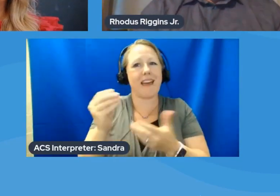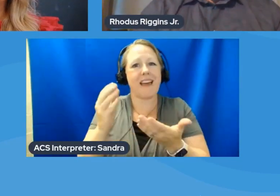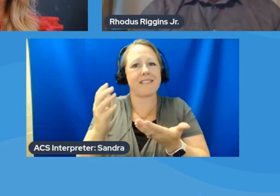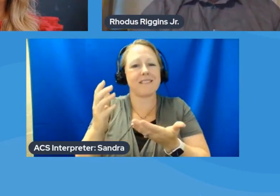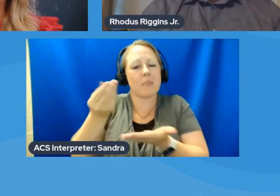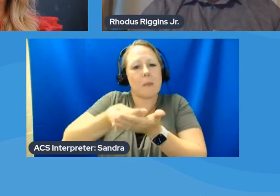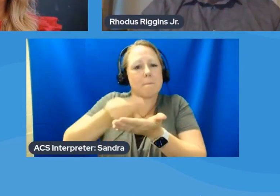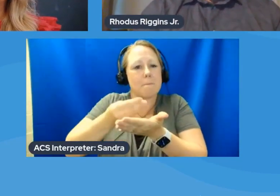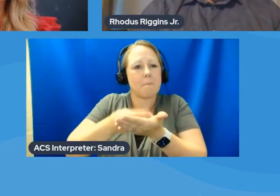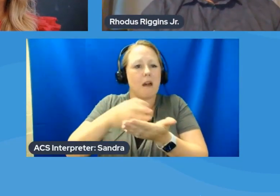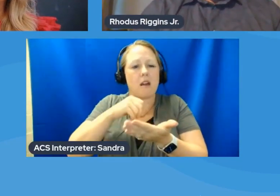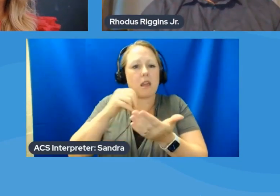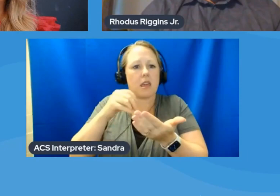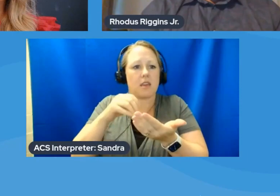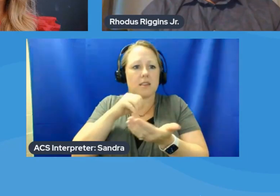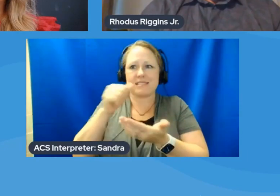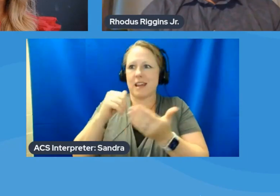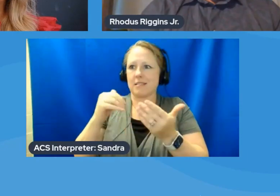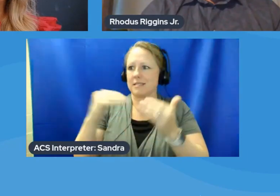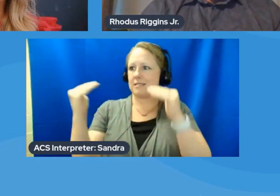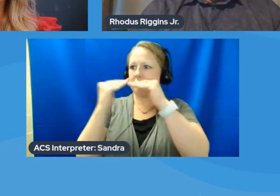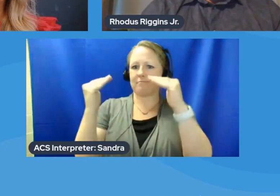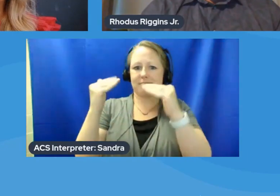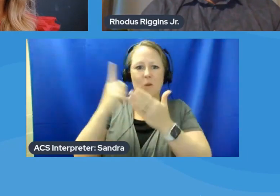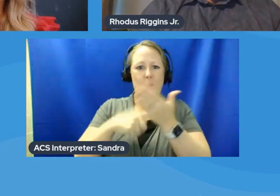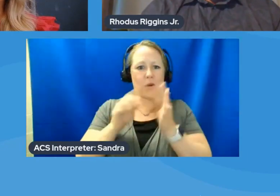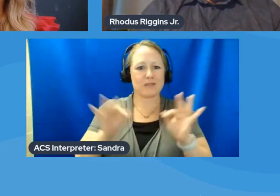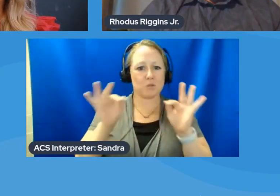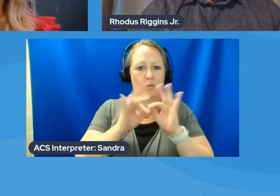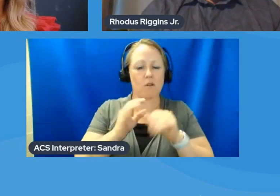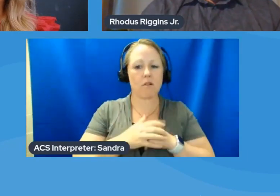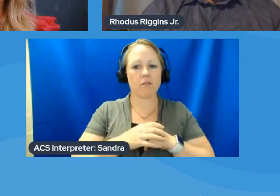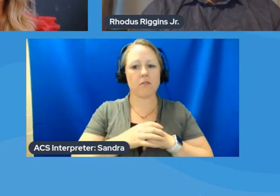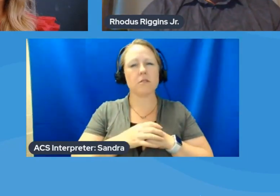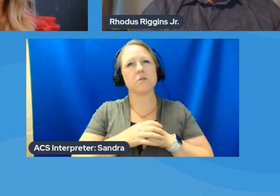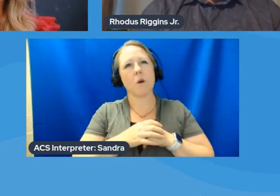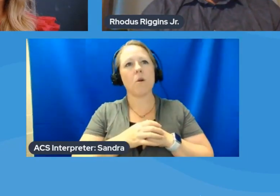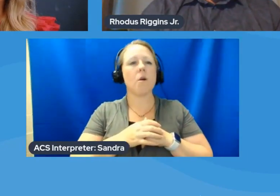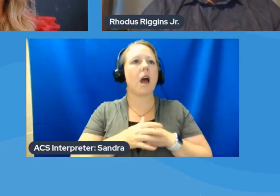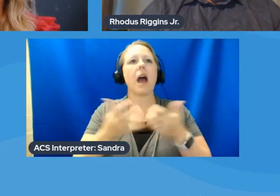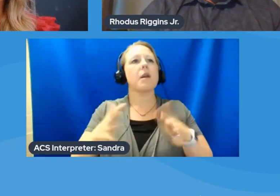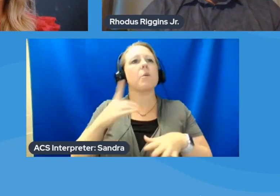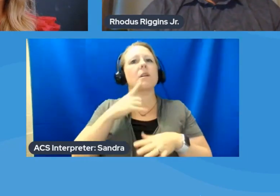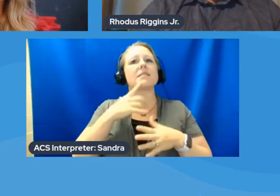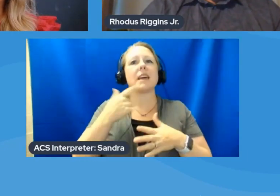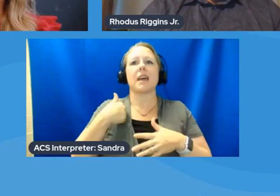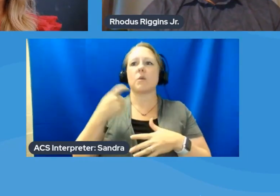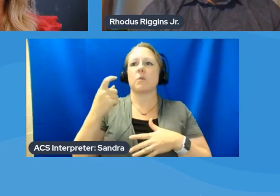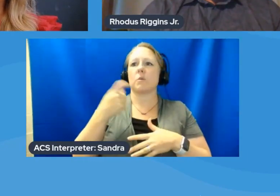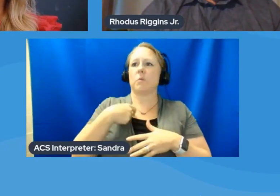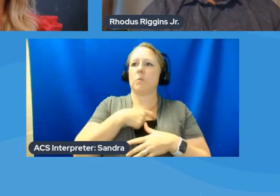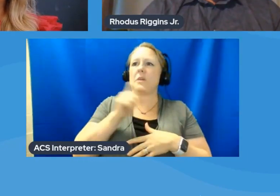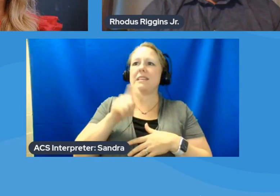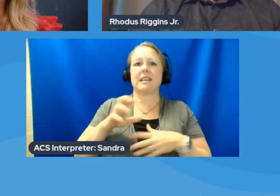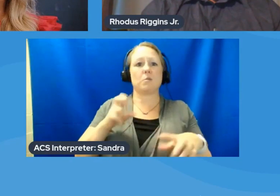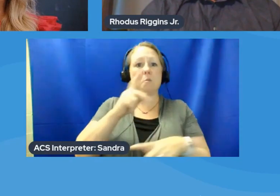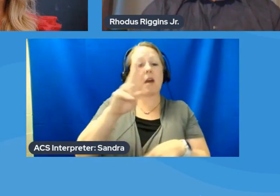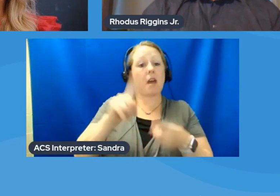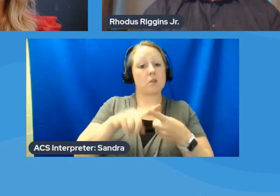not by going back to normal but I think, you know, going on to a better, new reality for children, families